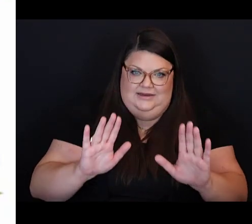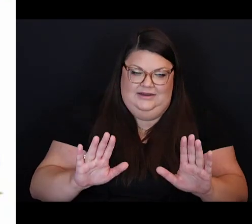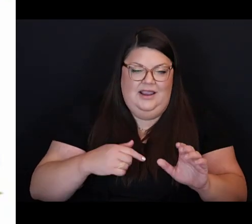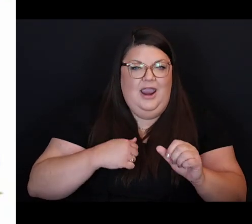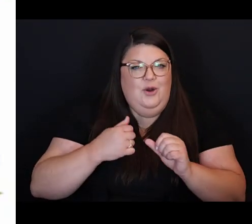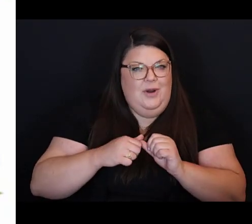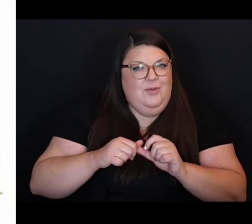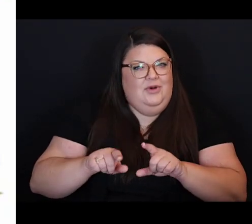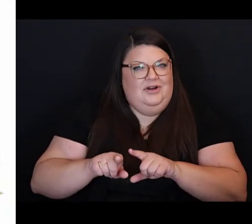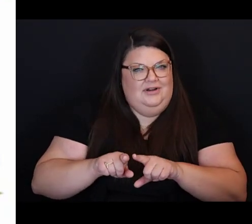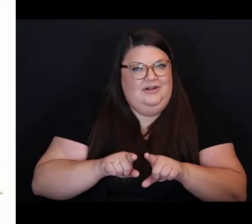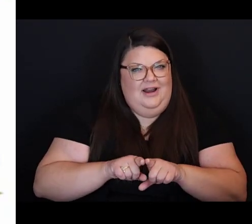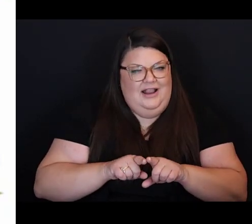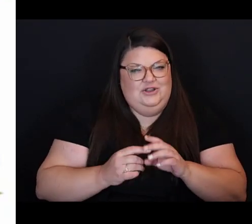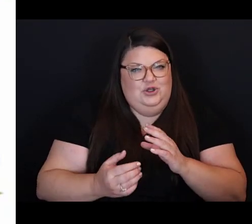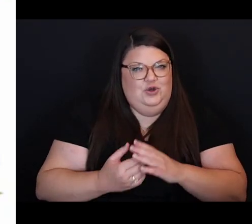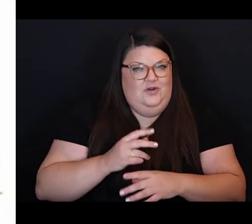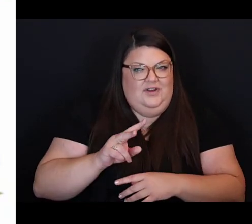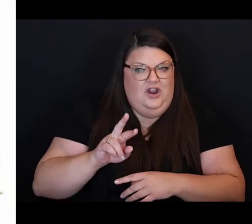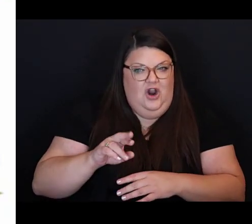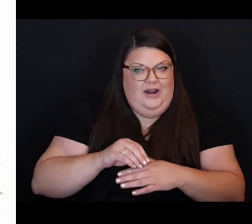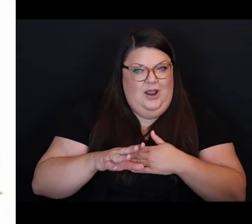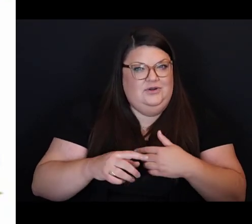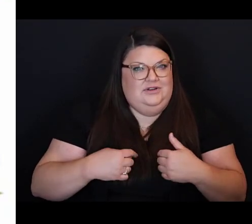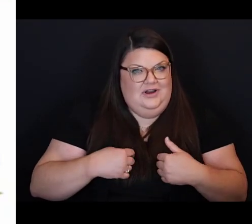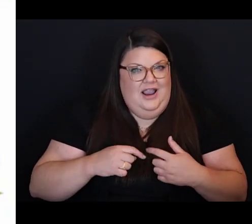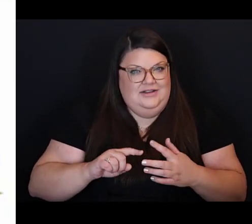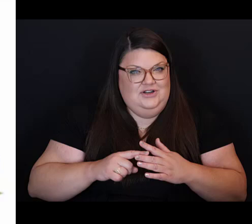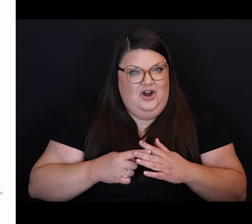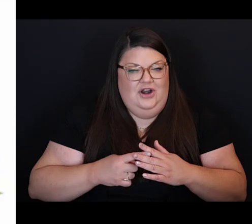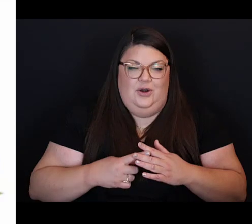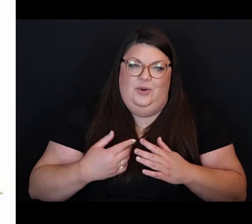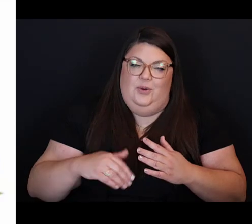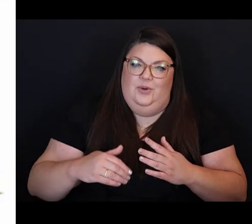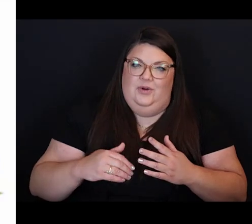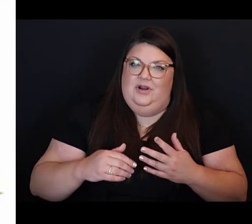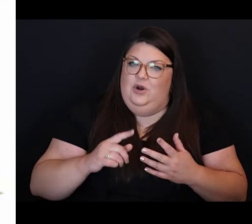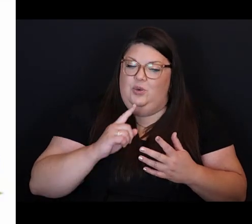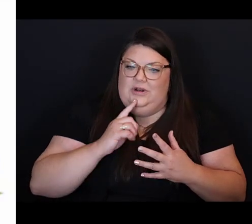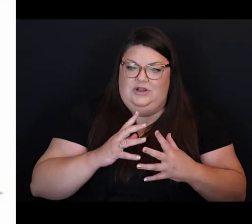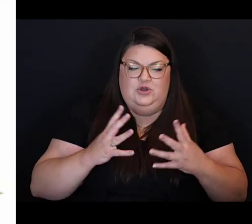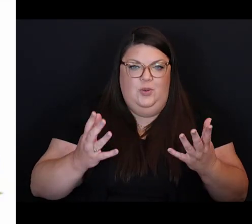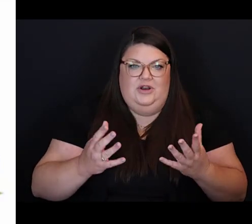remember as a—especially as a new VR counselor when I first started in the field, how there's